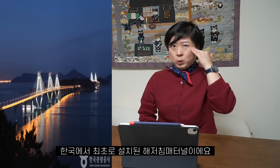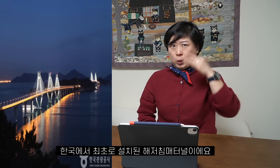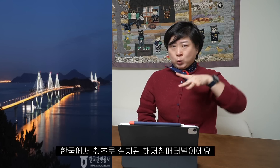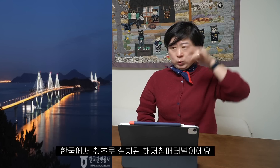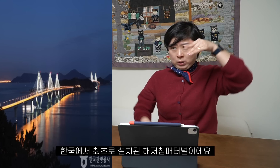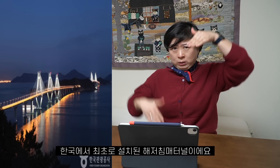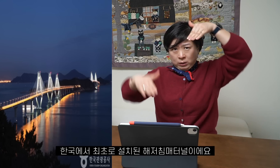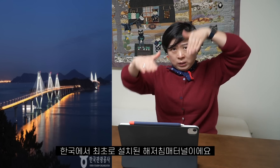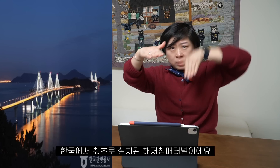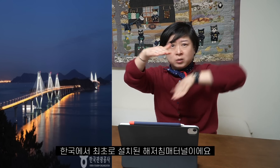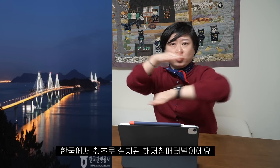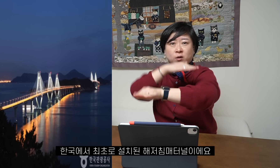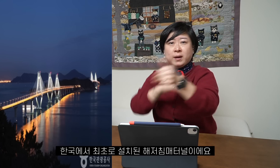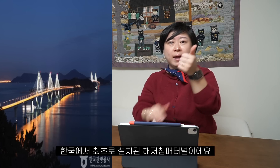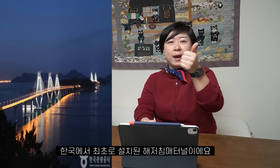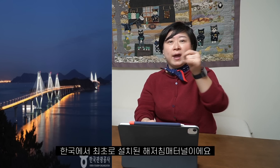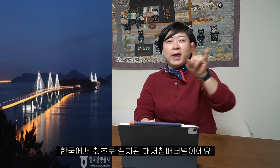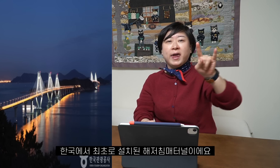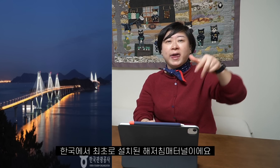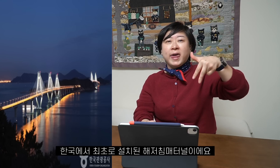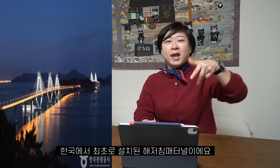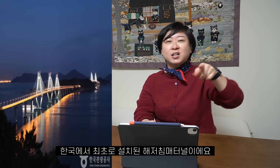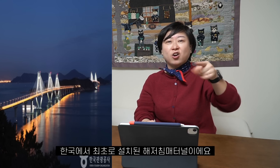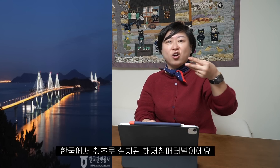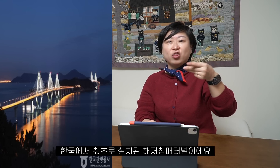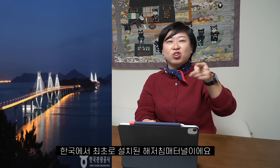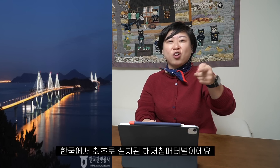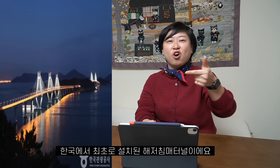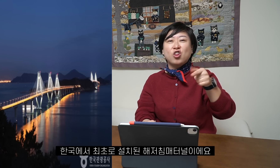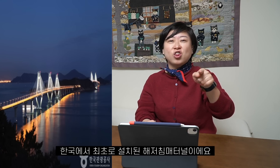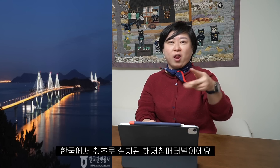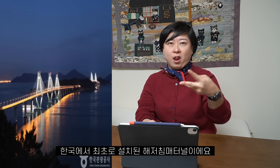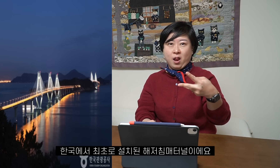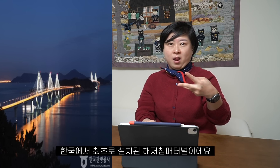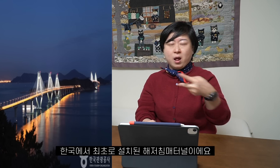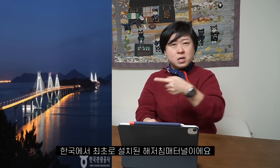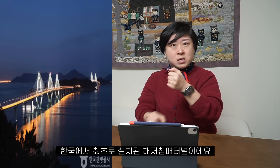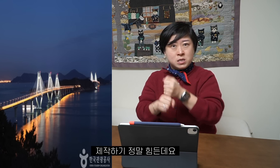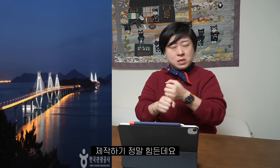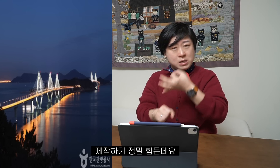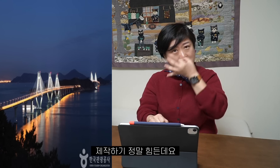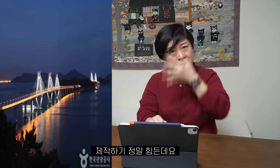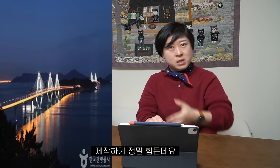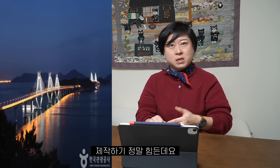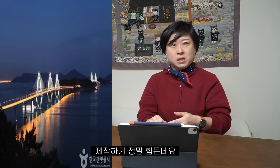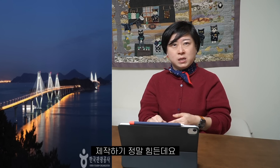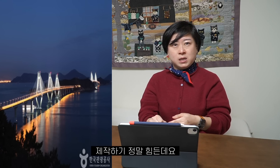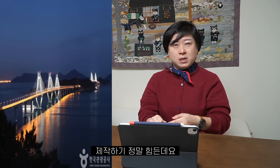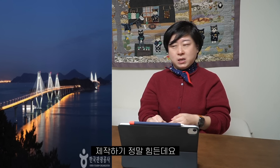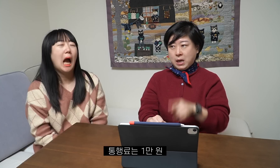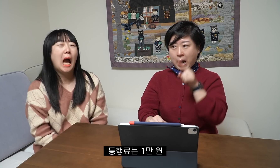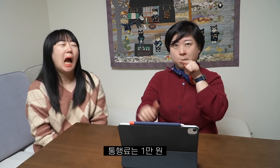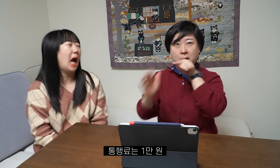It is the first subsea immersion tunnel installed in Korea. It's really hard to make.